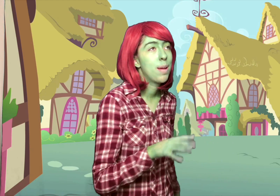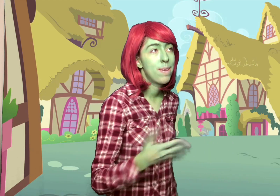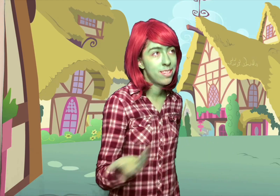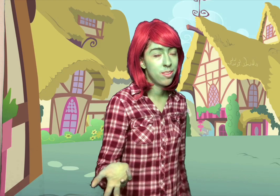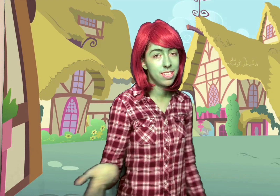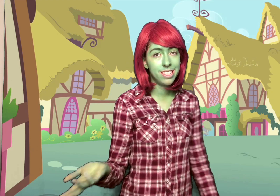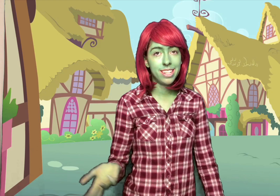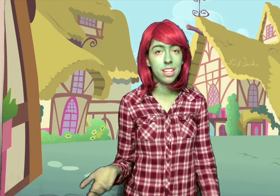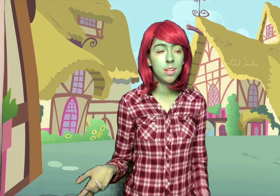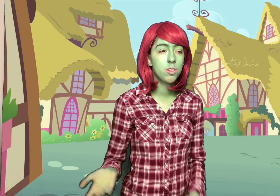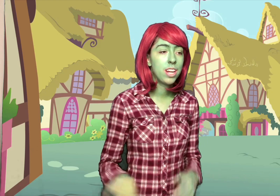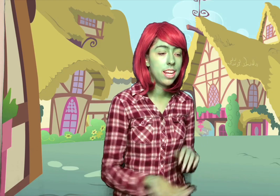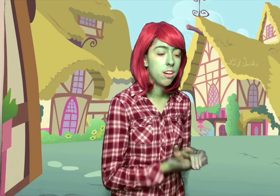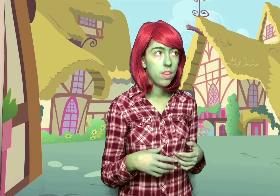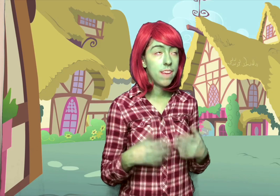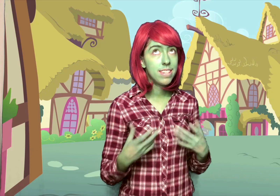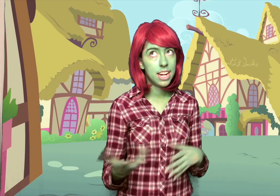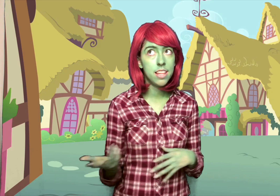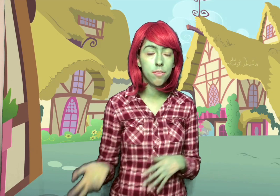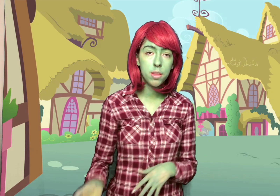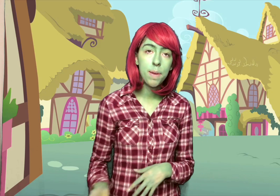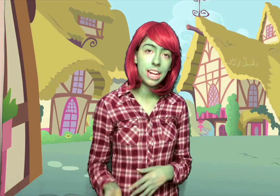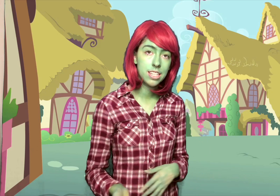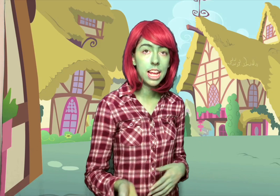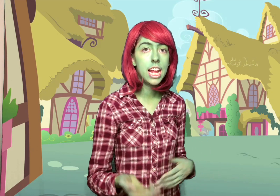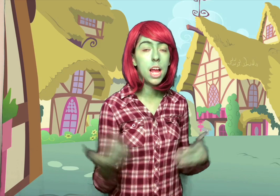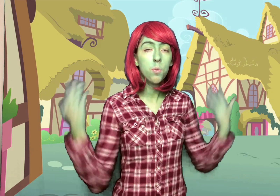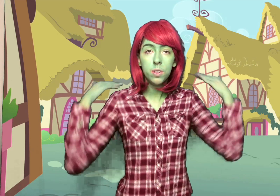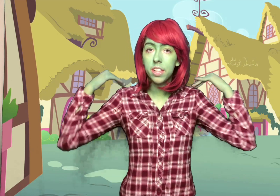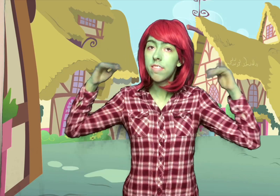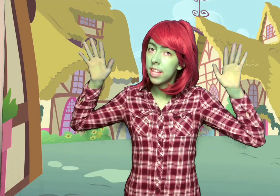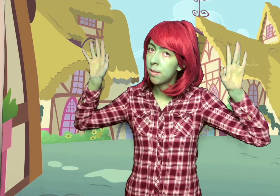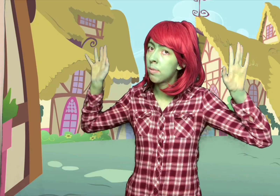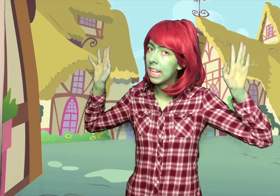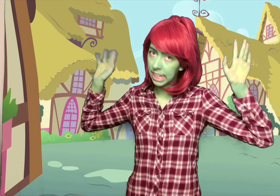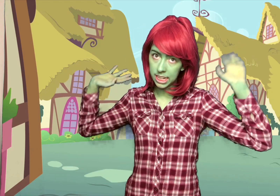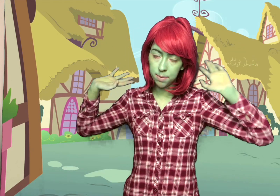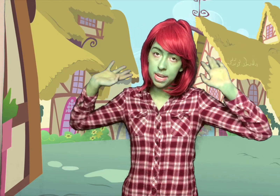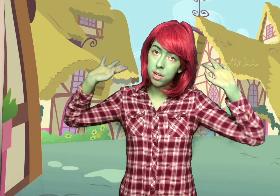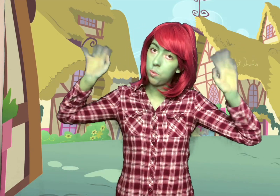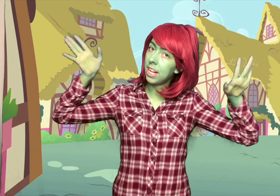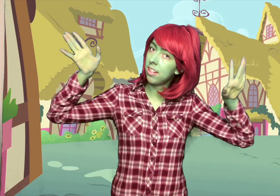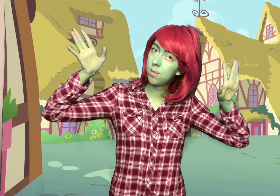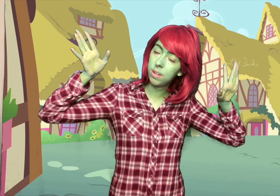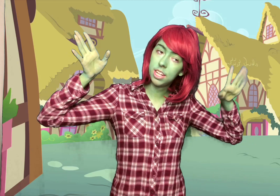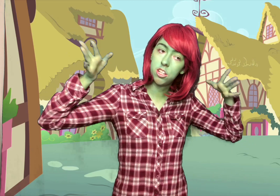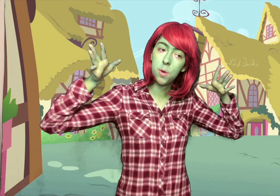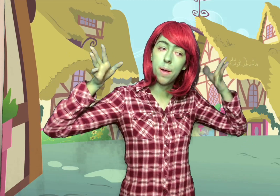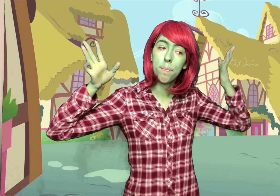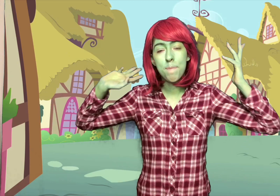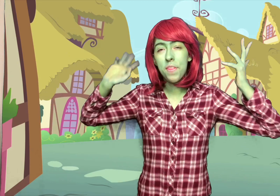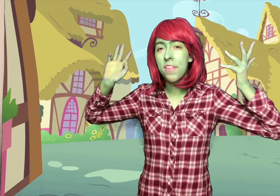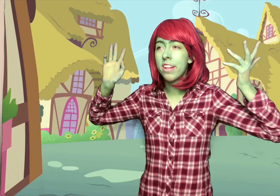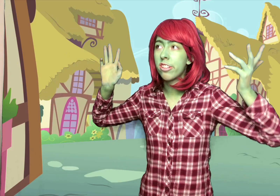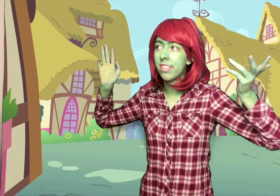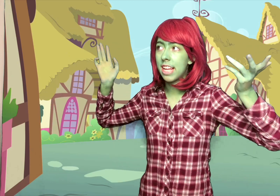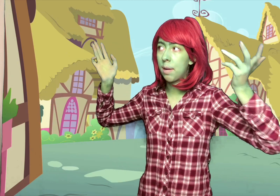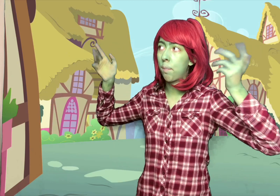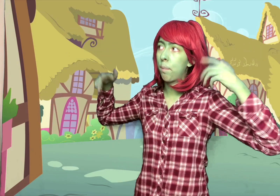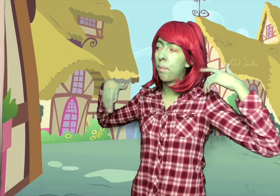episodes into sign language right now i've decided that for the pegasi i will give them like animated wings when they show up but then they're just like